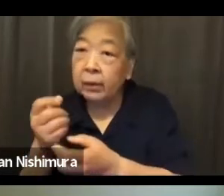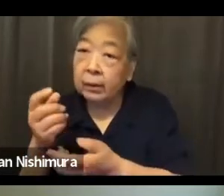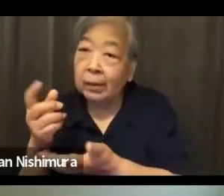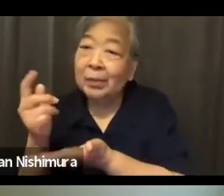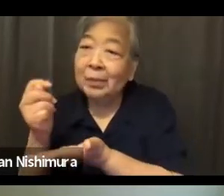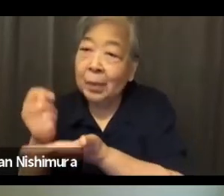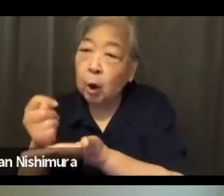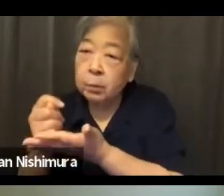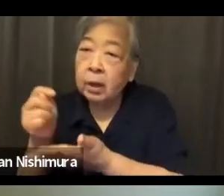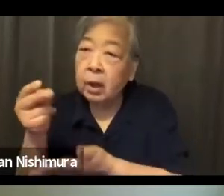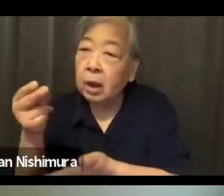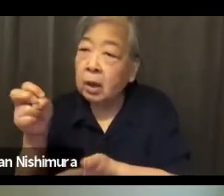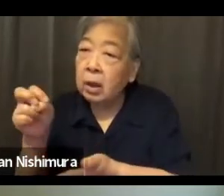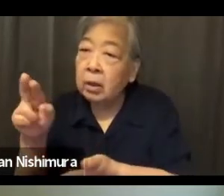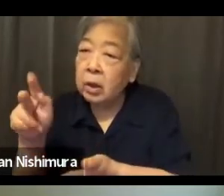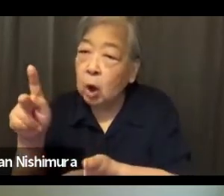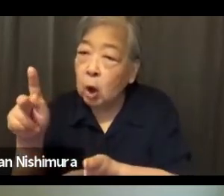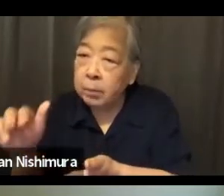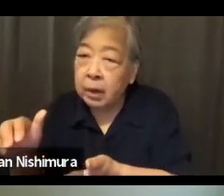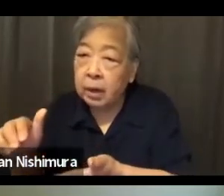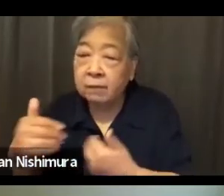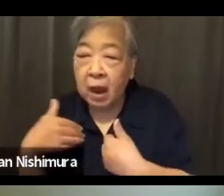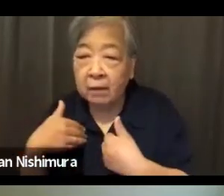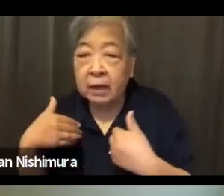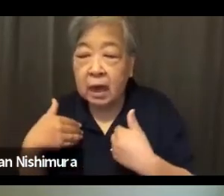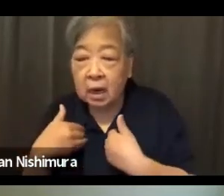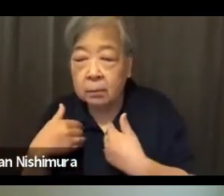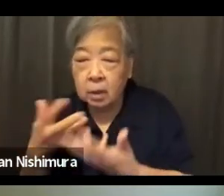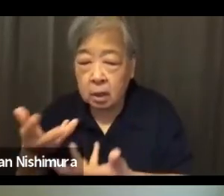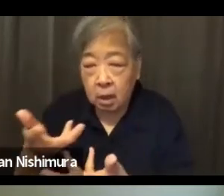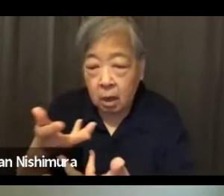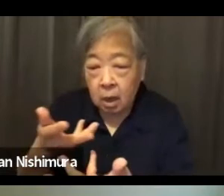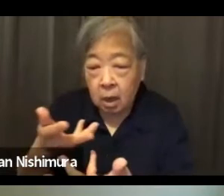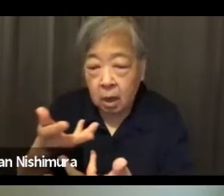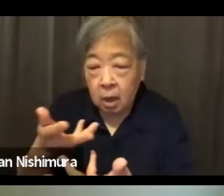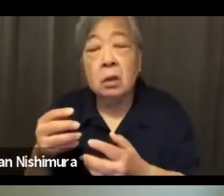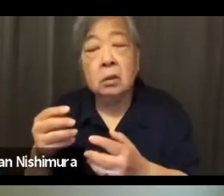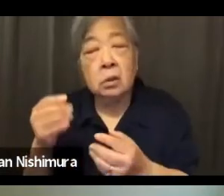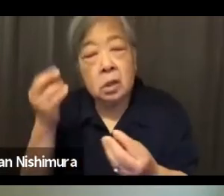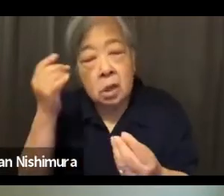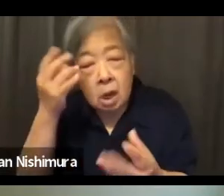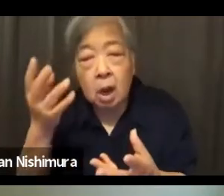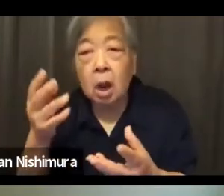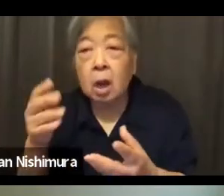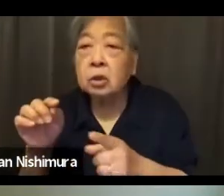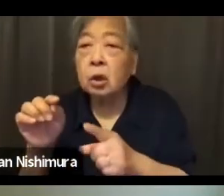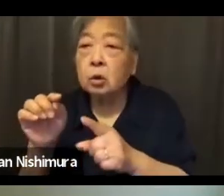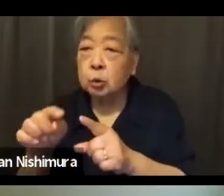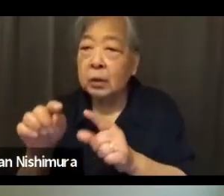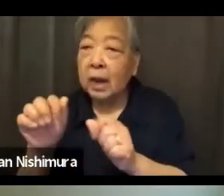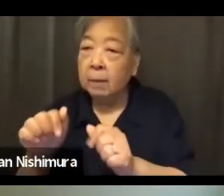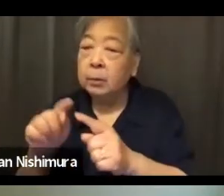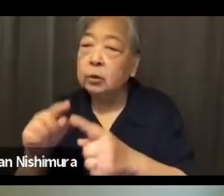an animal? And we came up with her being able to make regular visits to animal shelters.